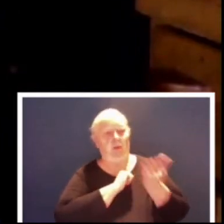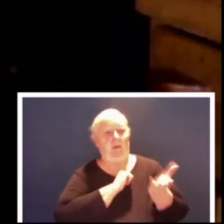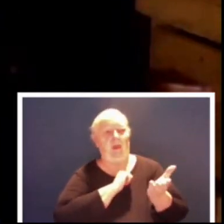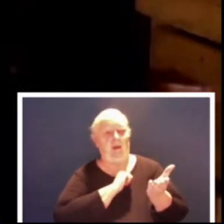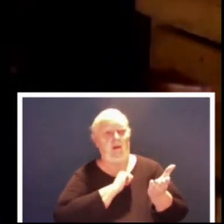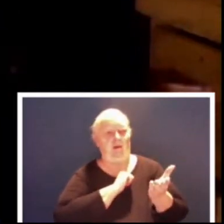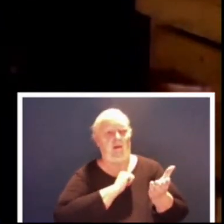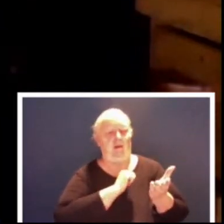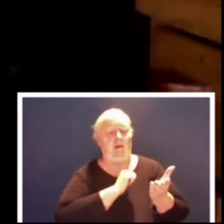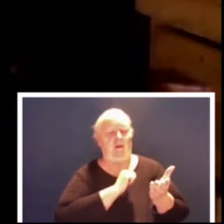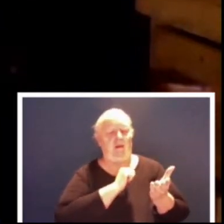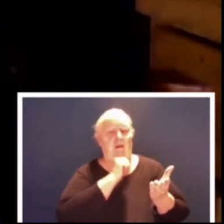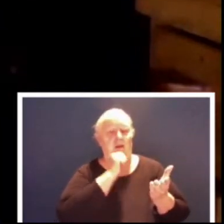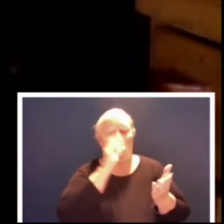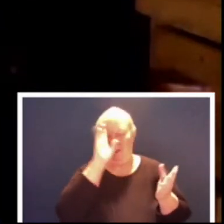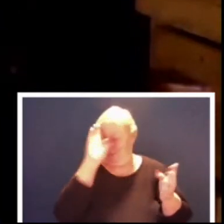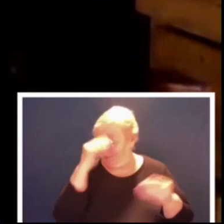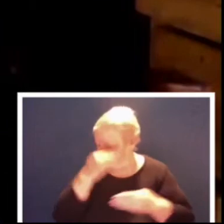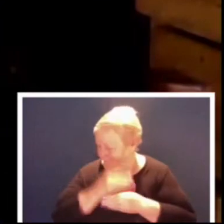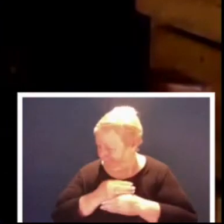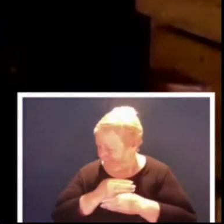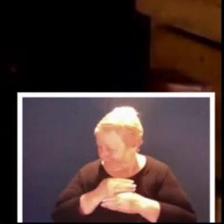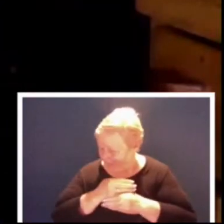I actually think those times of extreme chaos